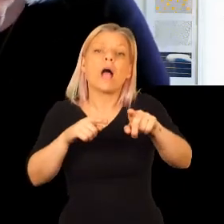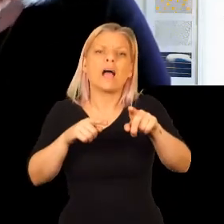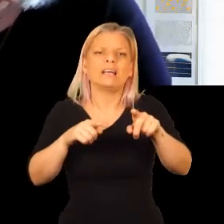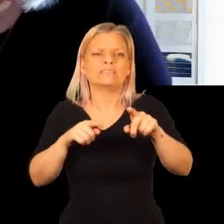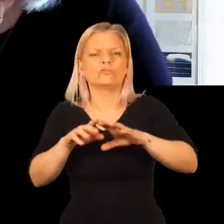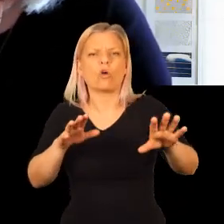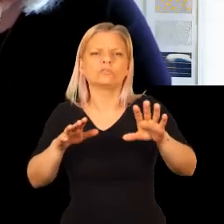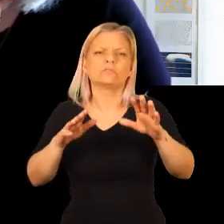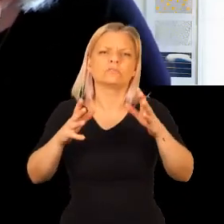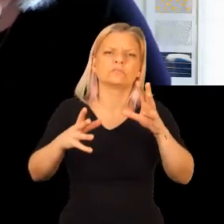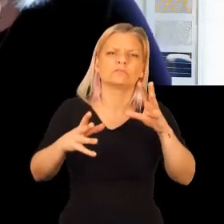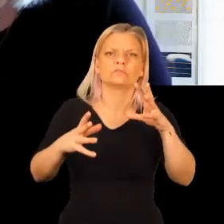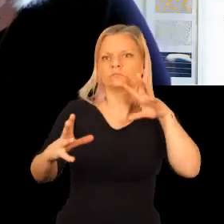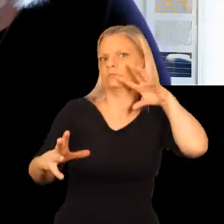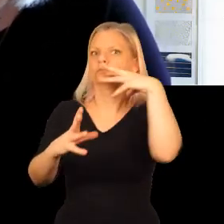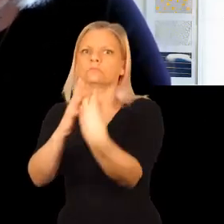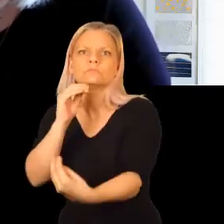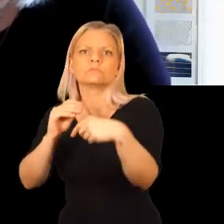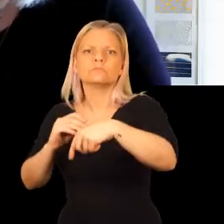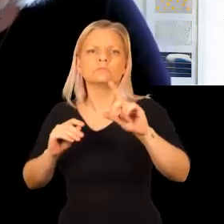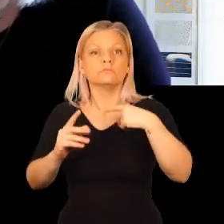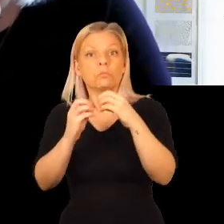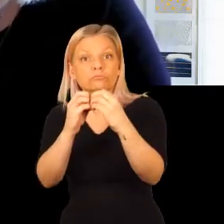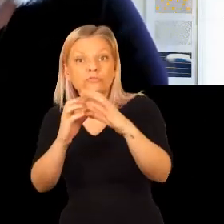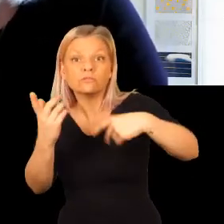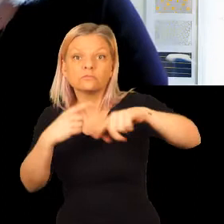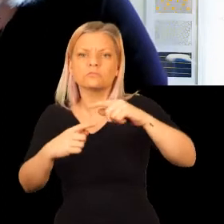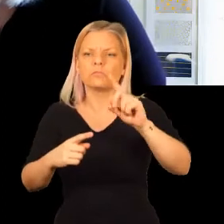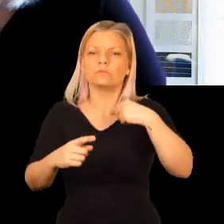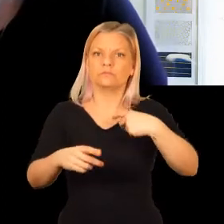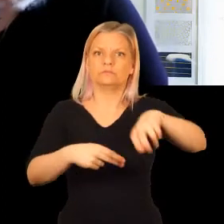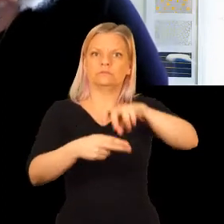i mean i think i'm gonna try not to be too controversial around this i i probably i